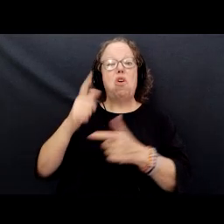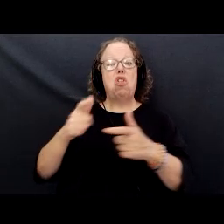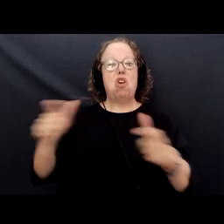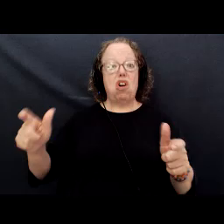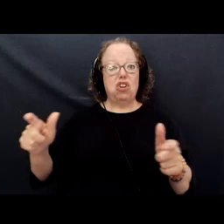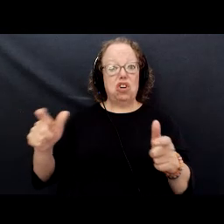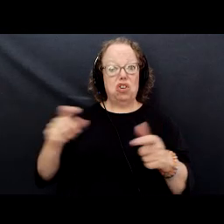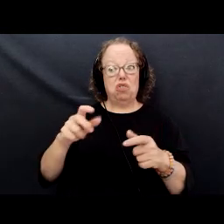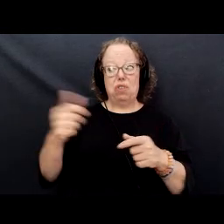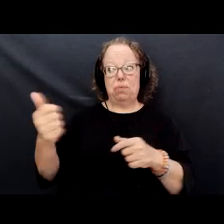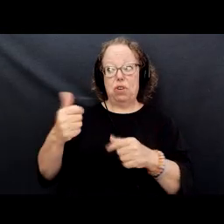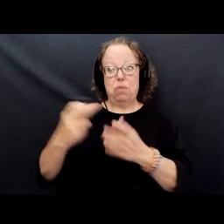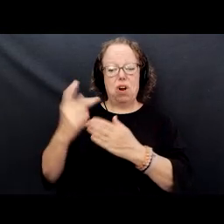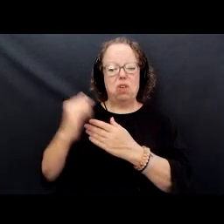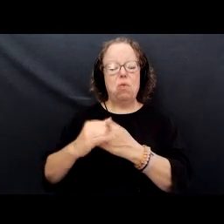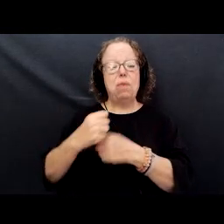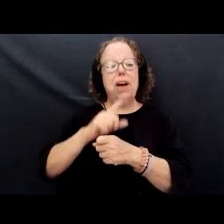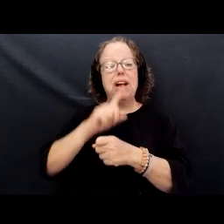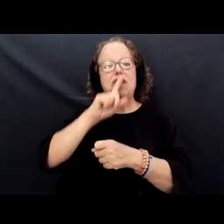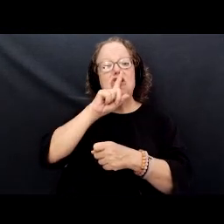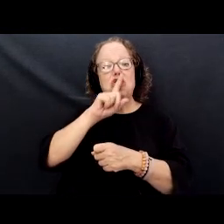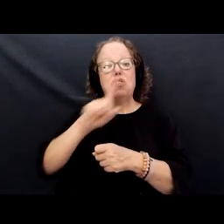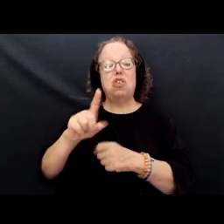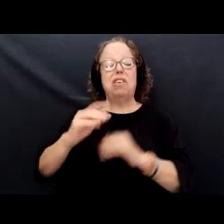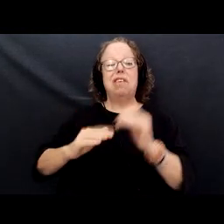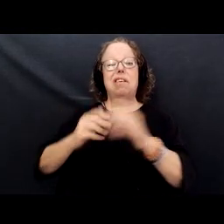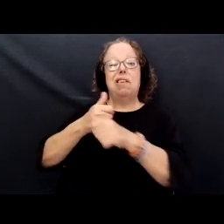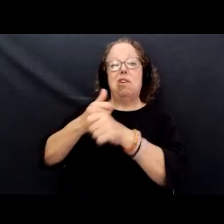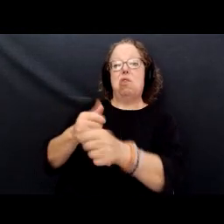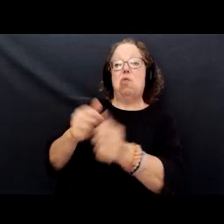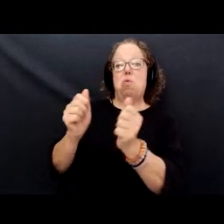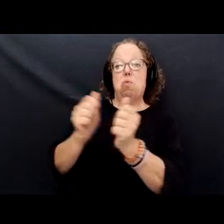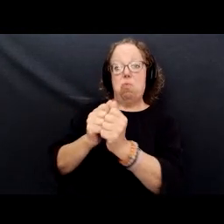We ensure all constructions comply with relevant accessibility standards.